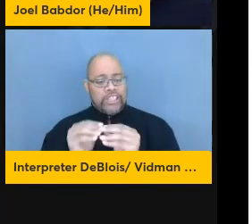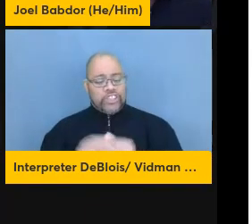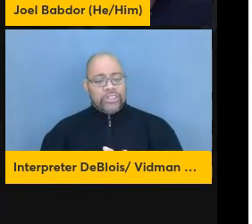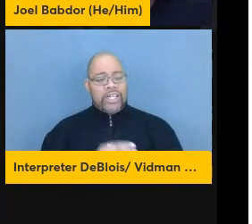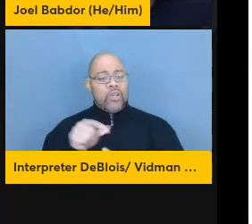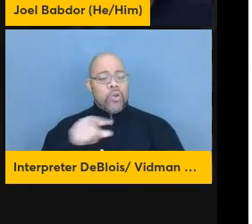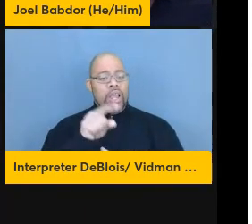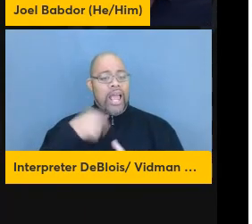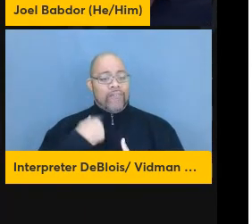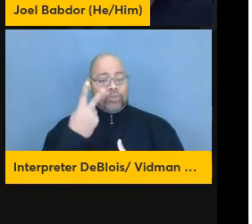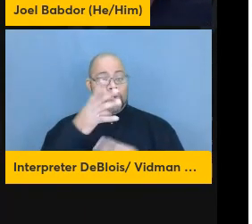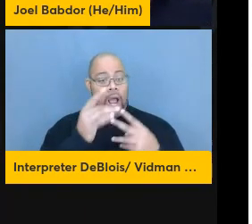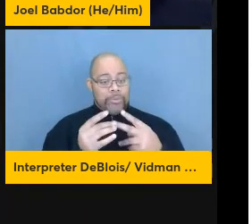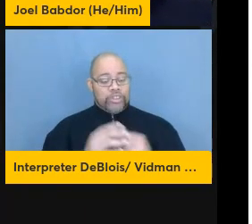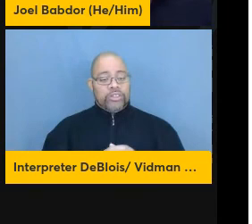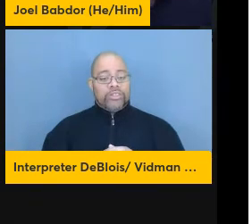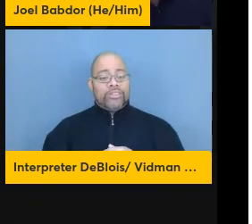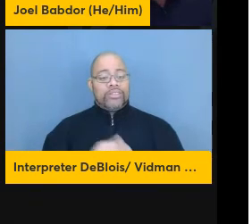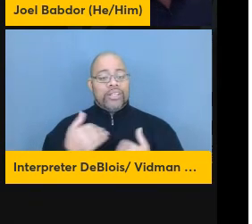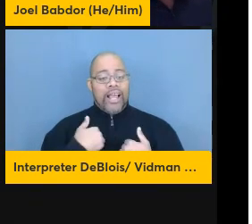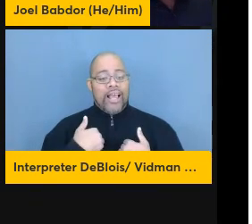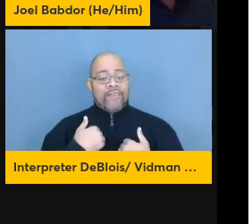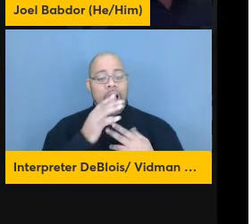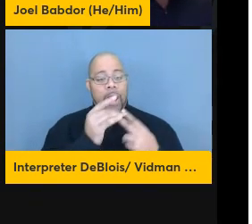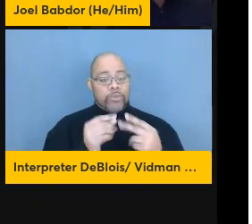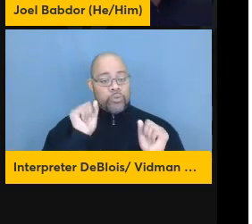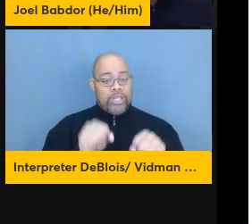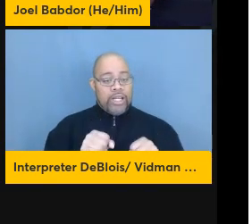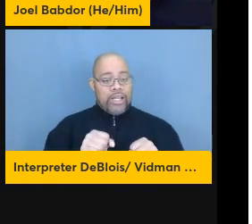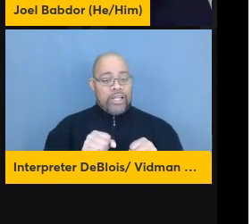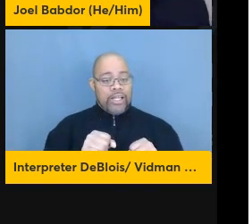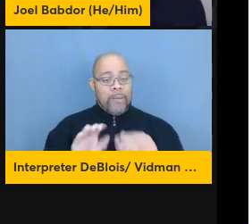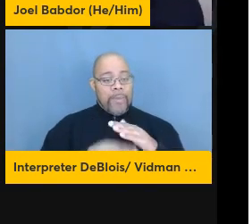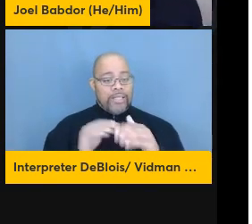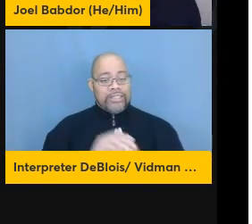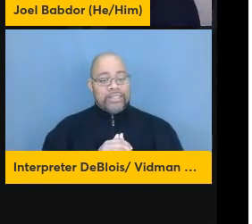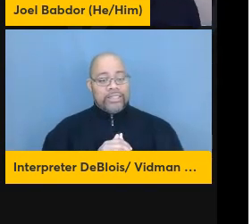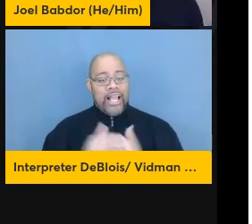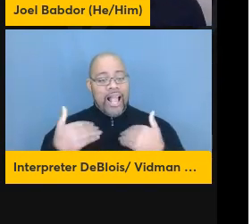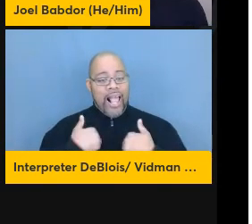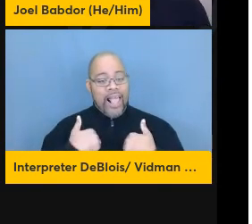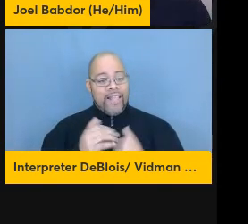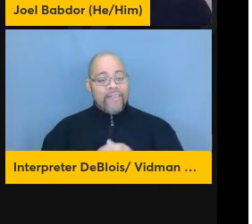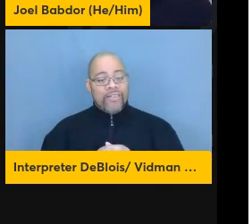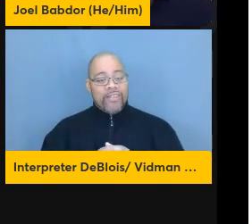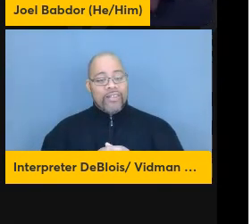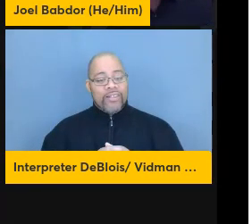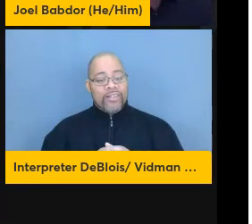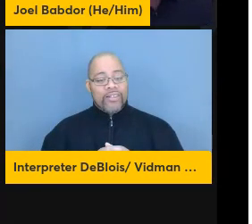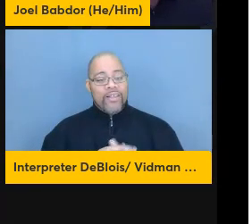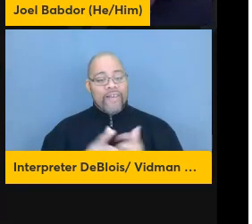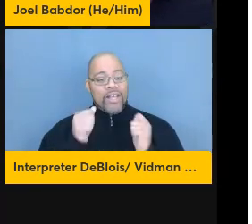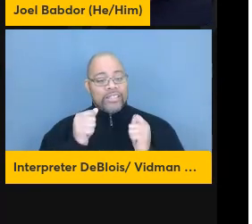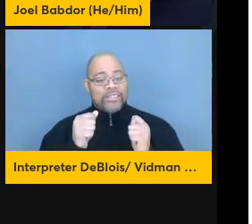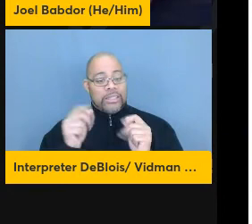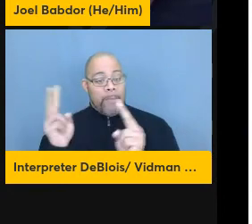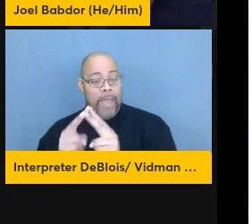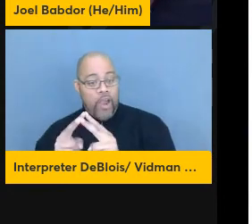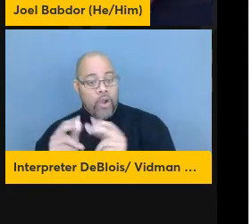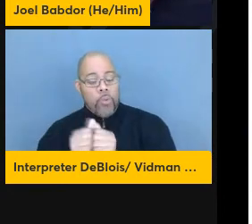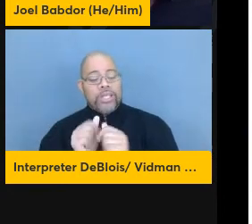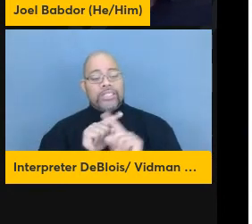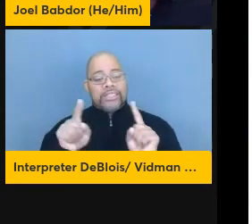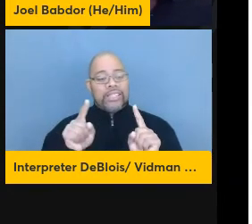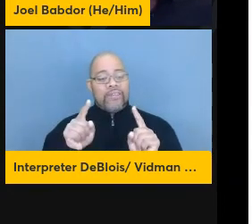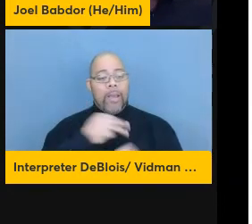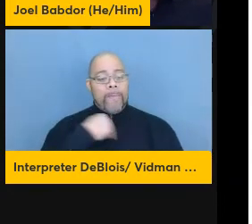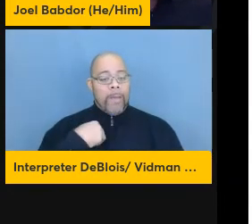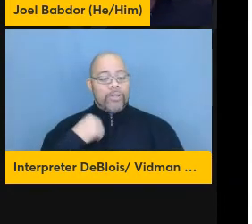two options. There is a option where you can basically have a fast pairing with different members of this community that are